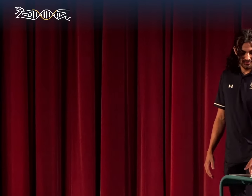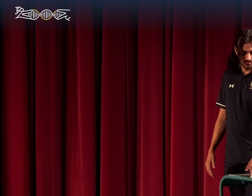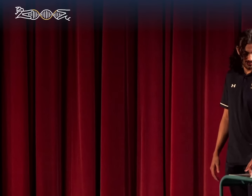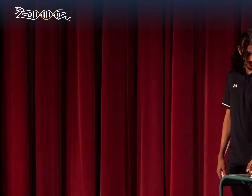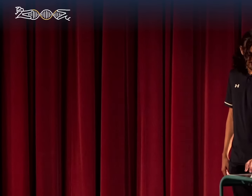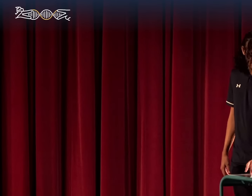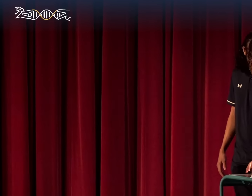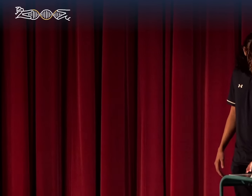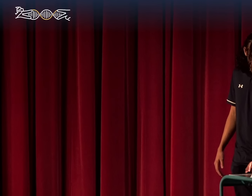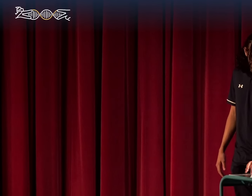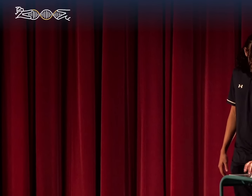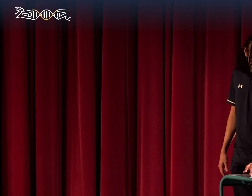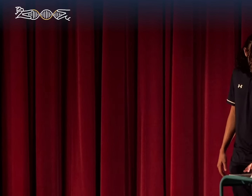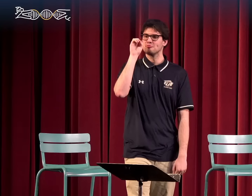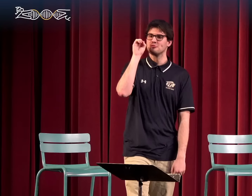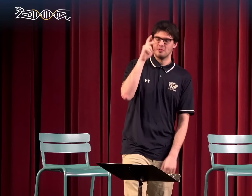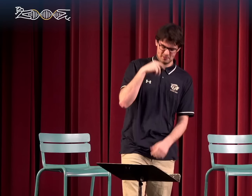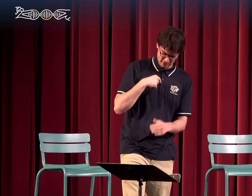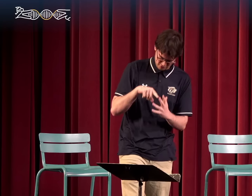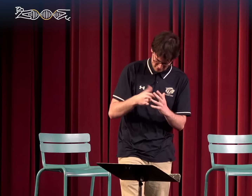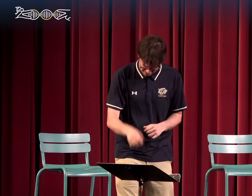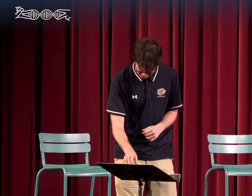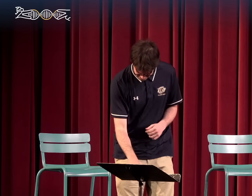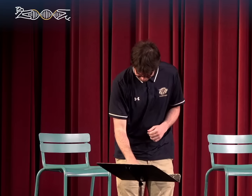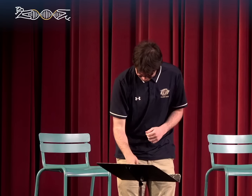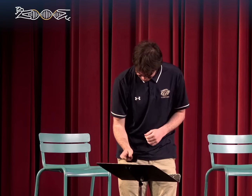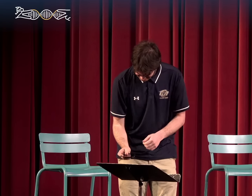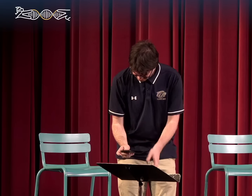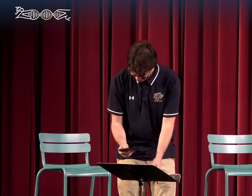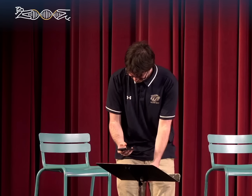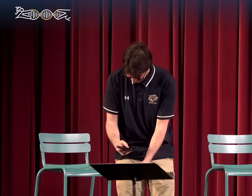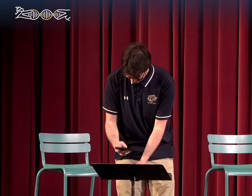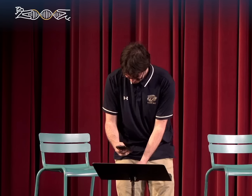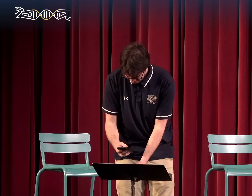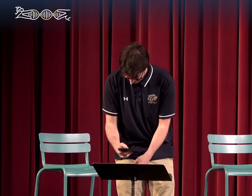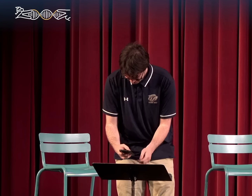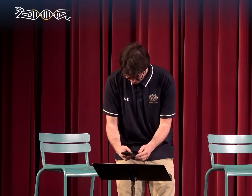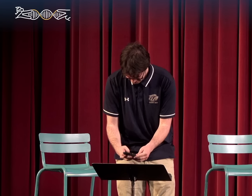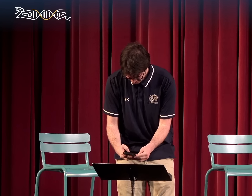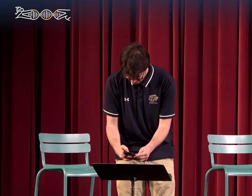in nine months. That has impact to the child. Okay.